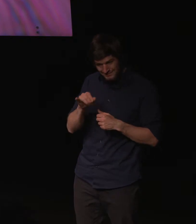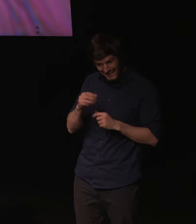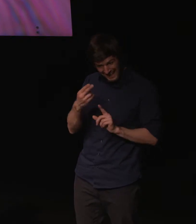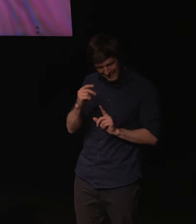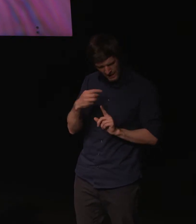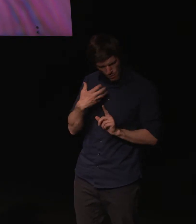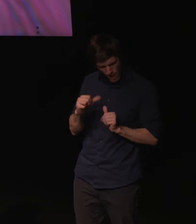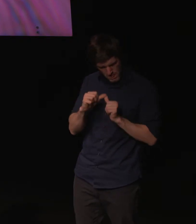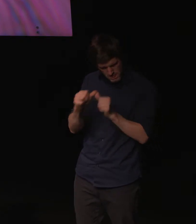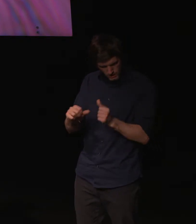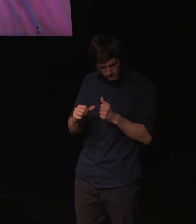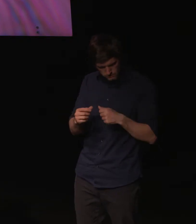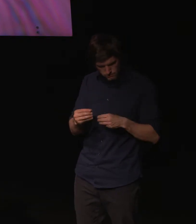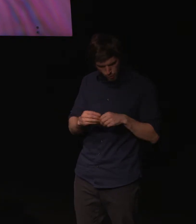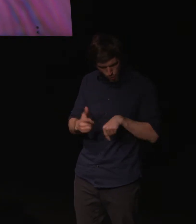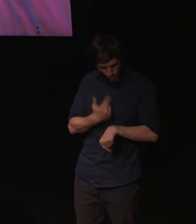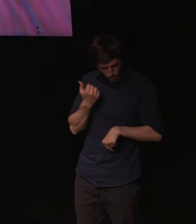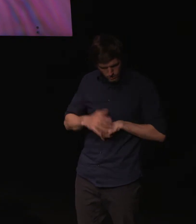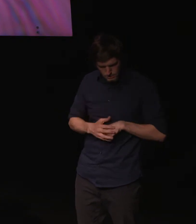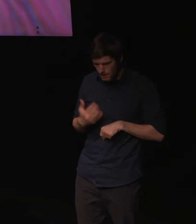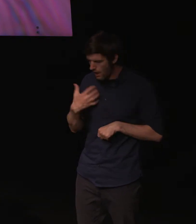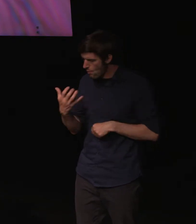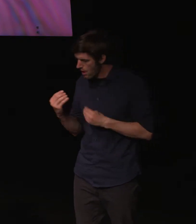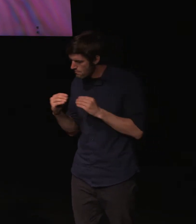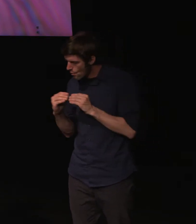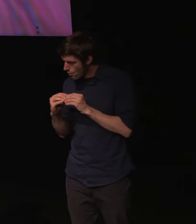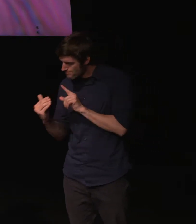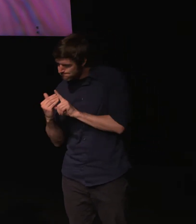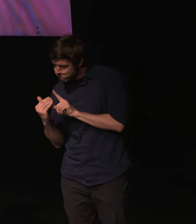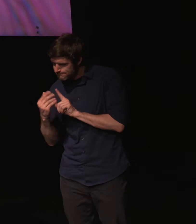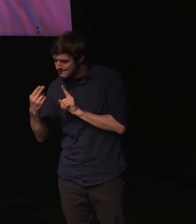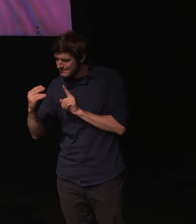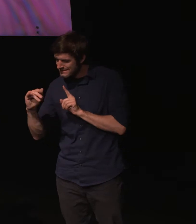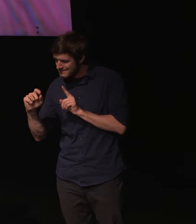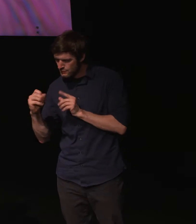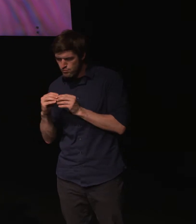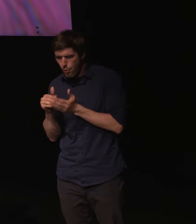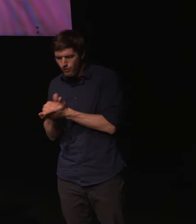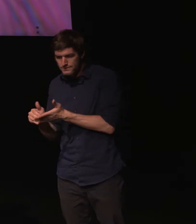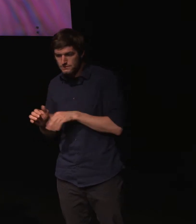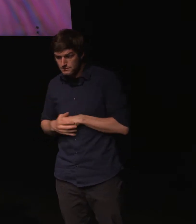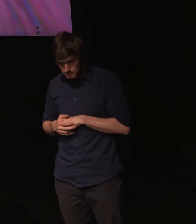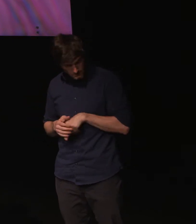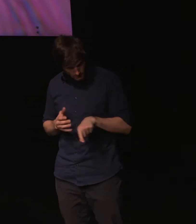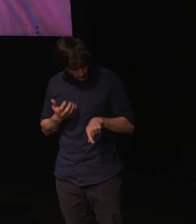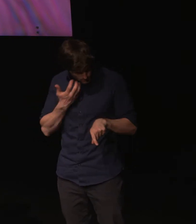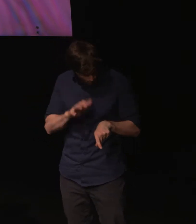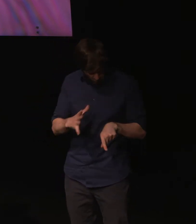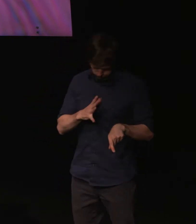I want the hint to come up more often." And for players who don't want that sort of thing we allow them to turn it off.